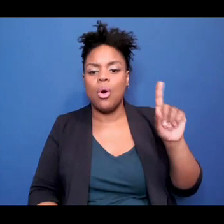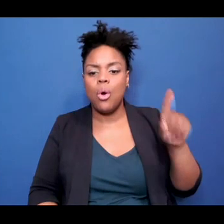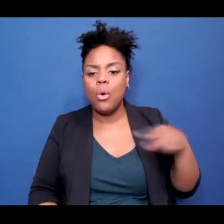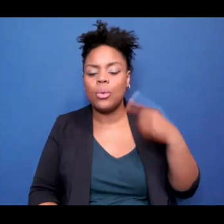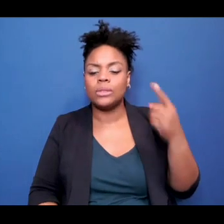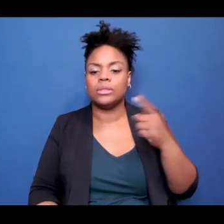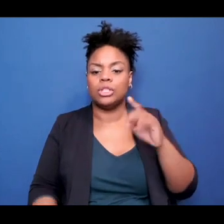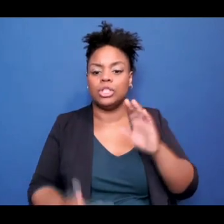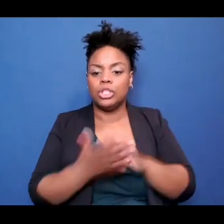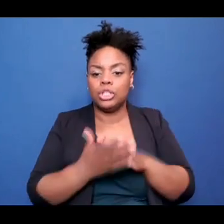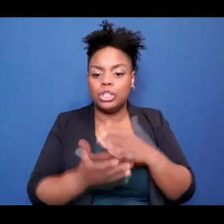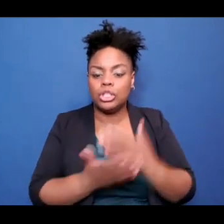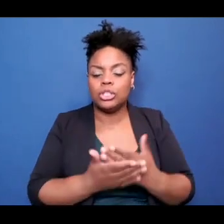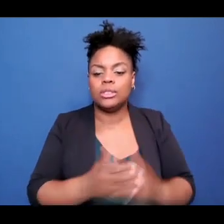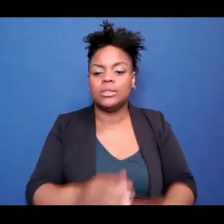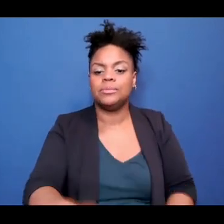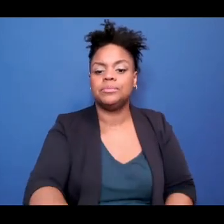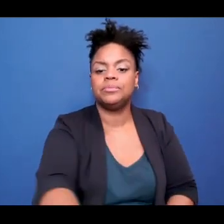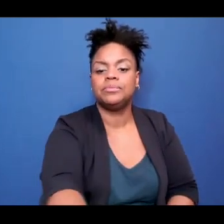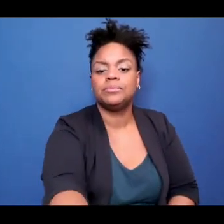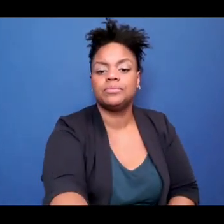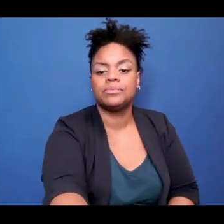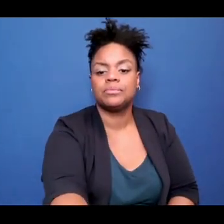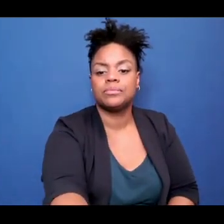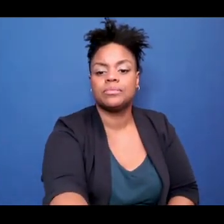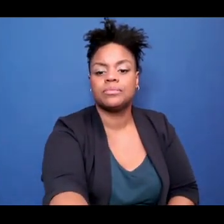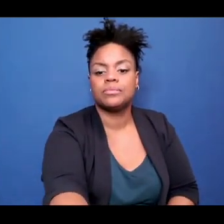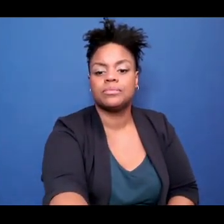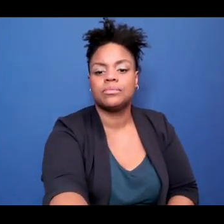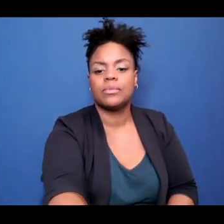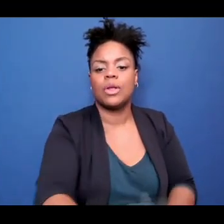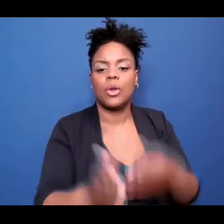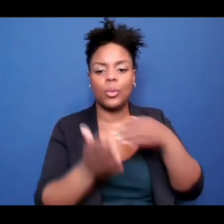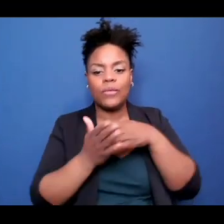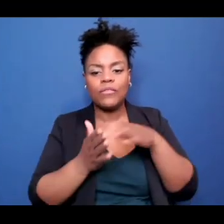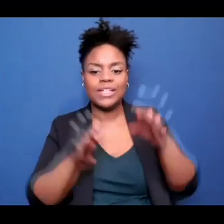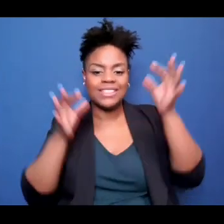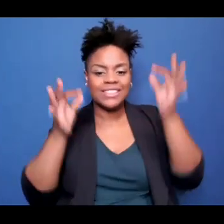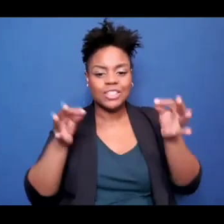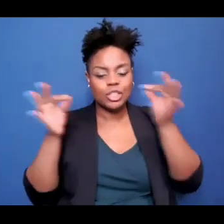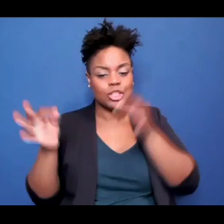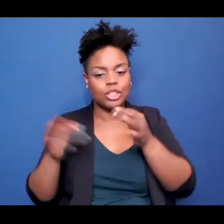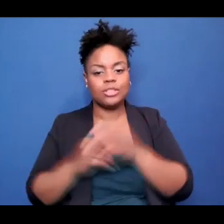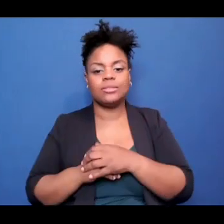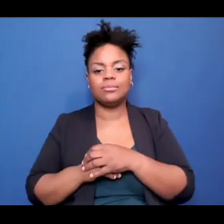SO THIS VARIABLE SOUTHERN DIET IS COOKED NOT RAW, IT REFLECTS DECISIONS. THE RESEARCHERS COULD HAVE